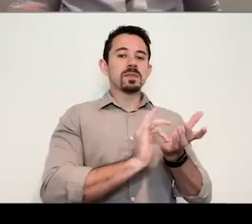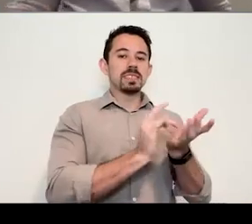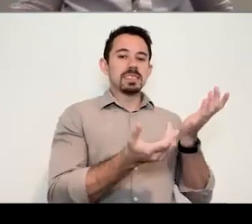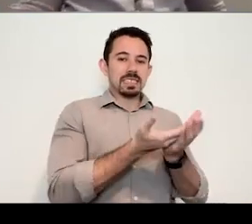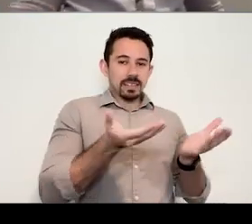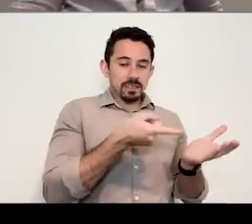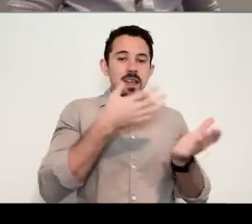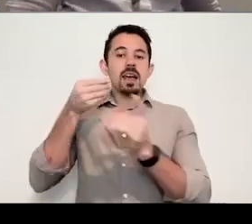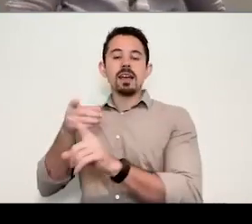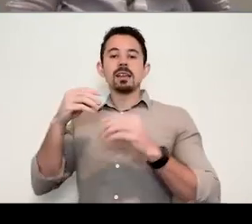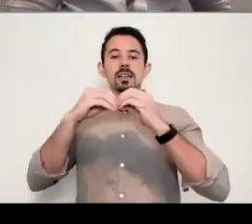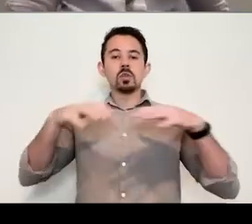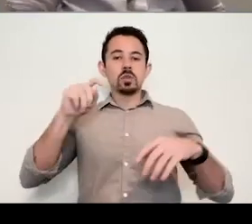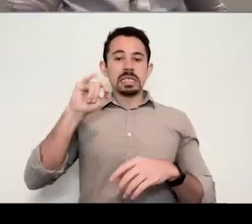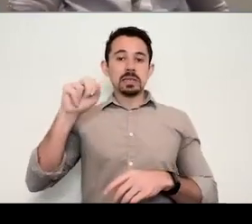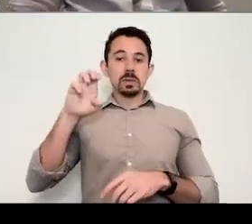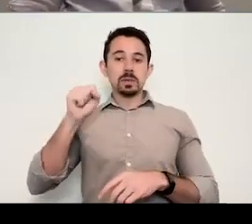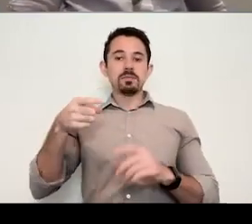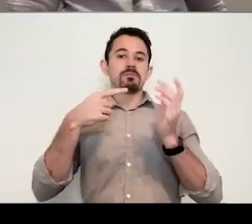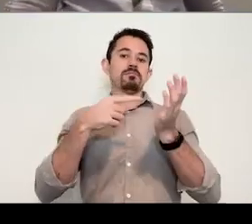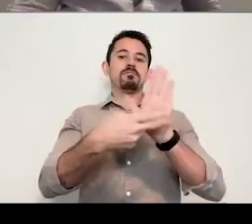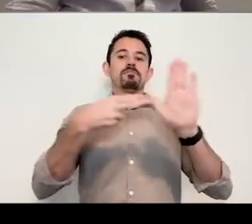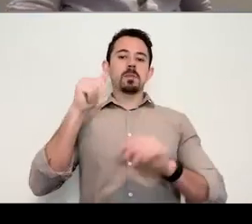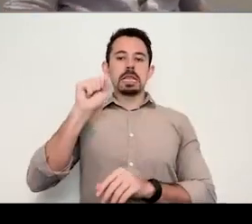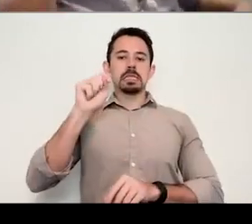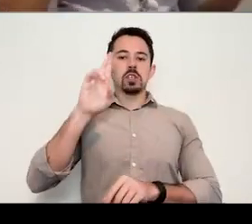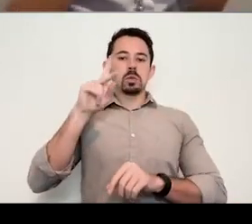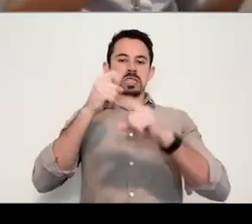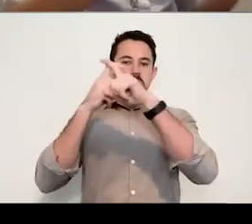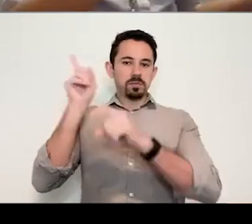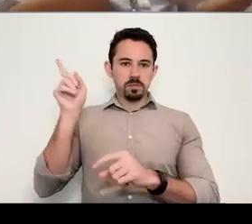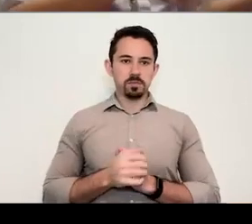50% of hospital acquired infections due to the transmissibility between